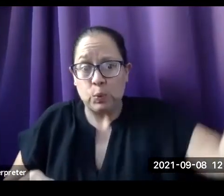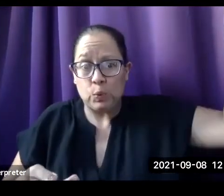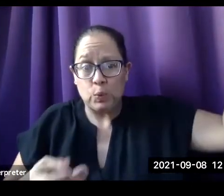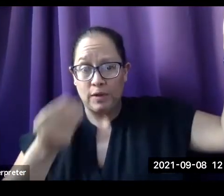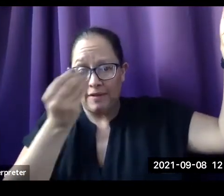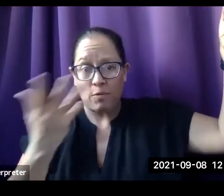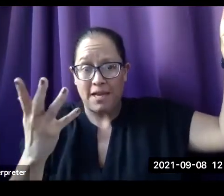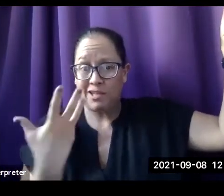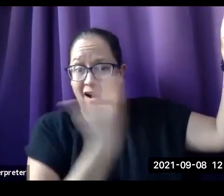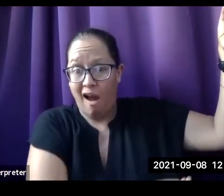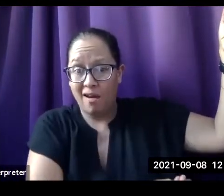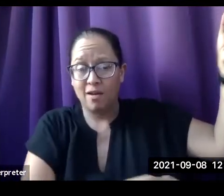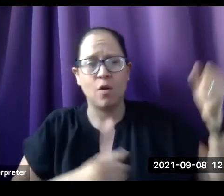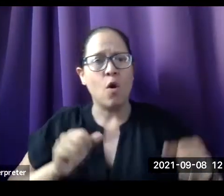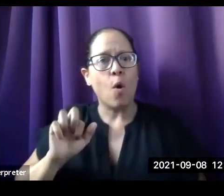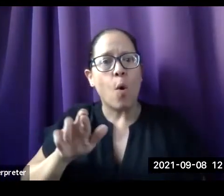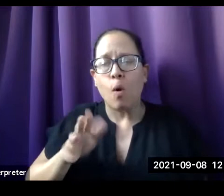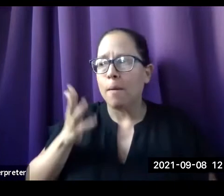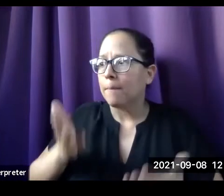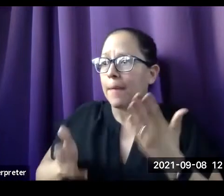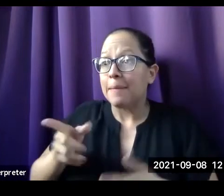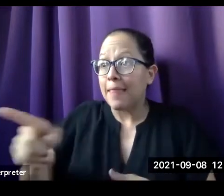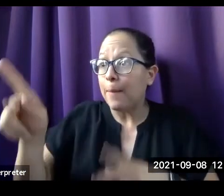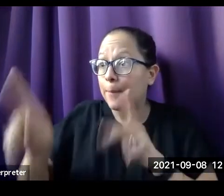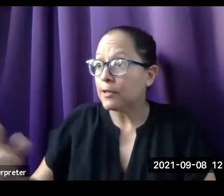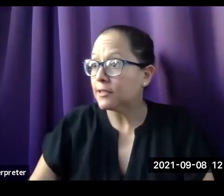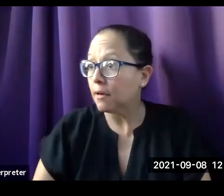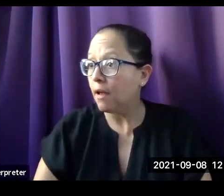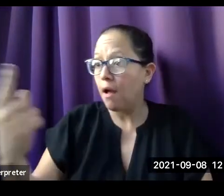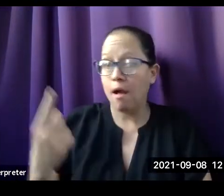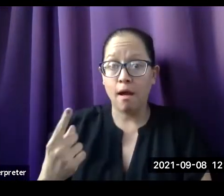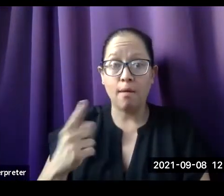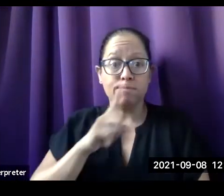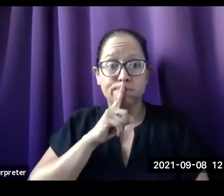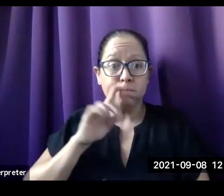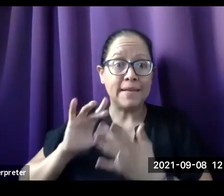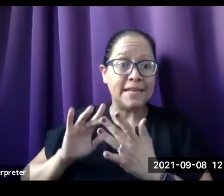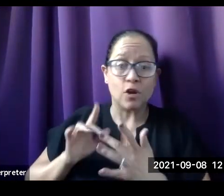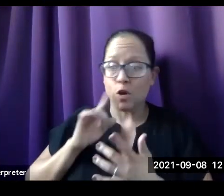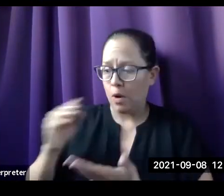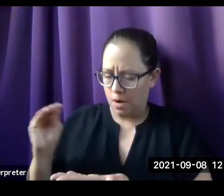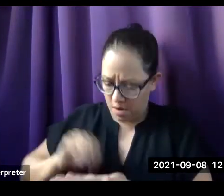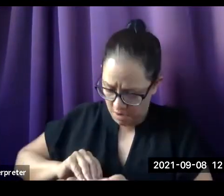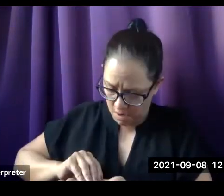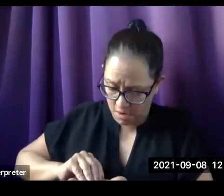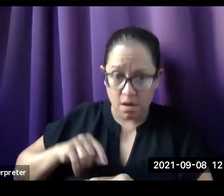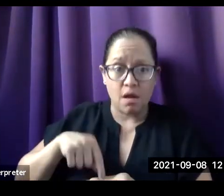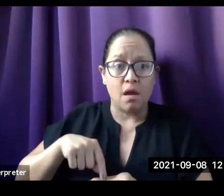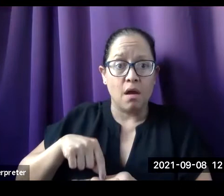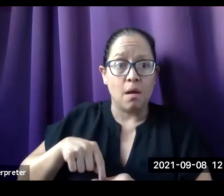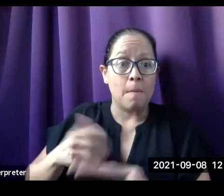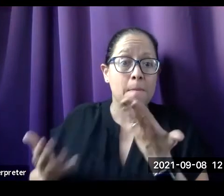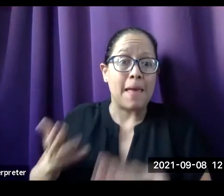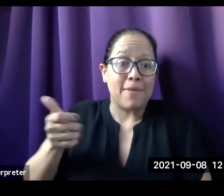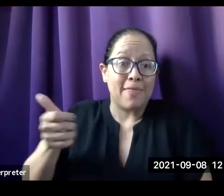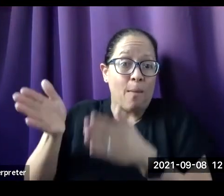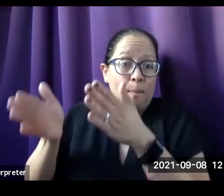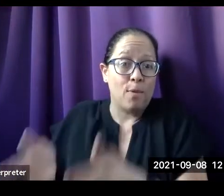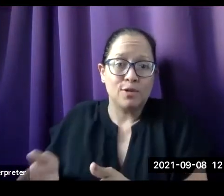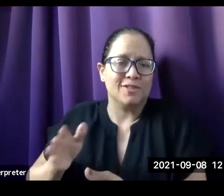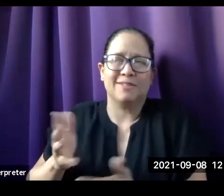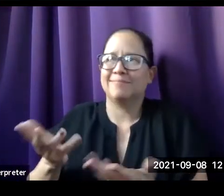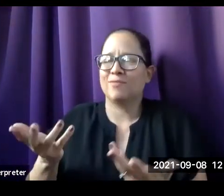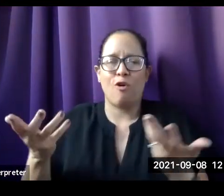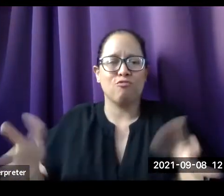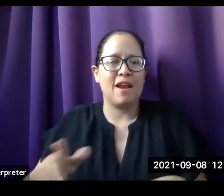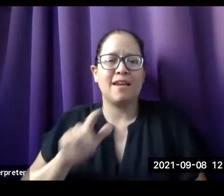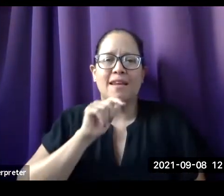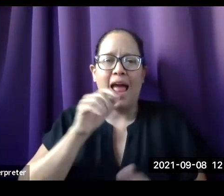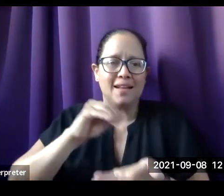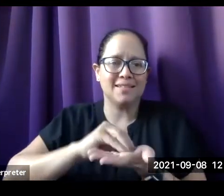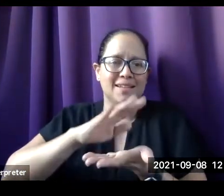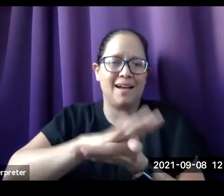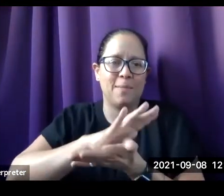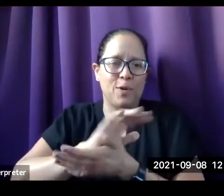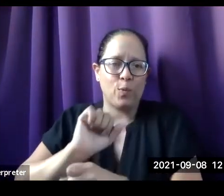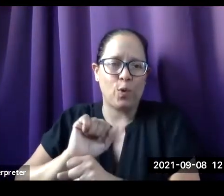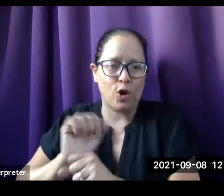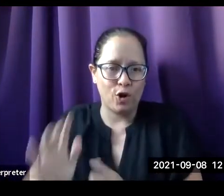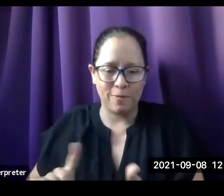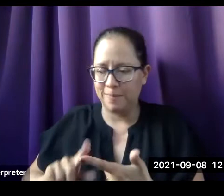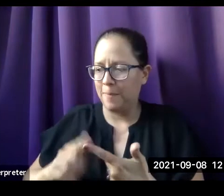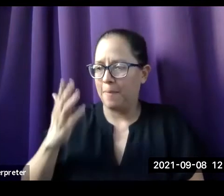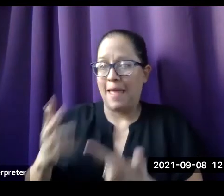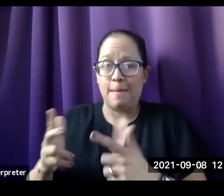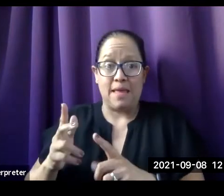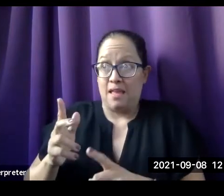writing down information like somebody's name or location that could put them at greater risk if they are for example an undocumented worker or there's somebody who might be fleeing violence from their own homes.